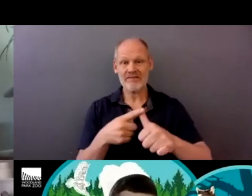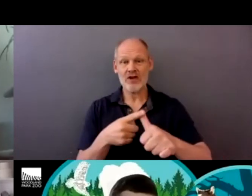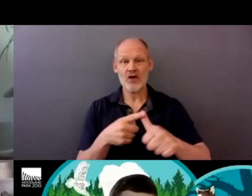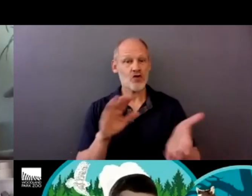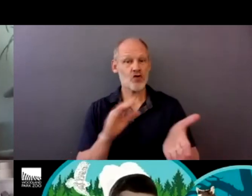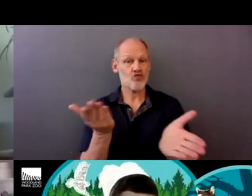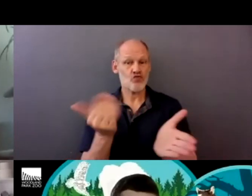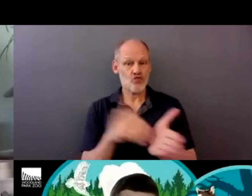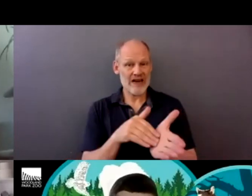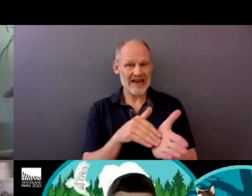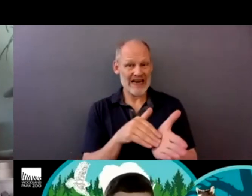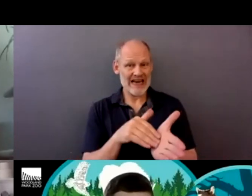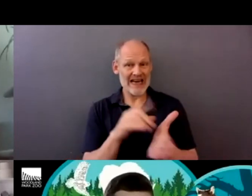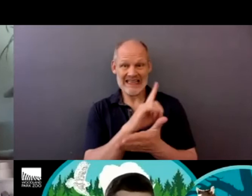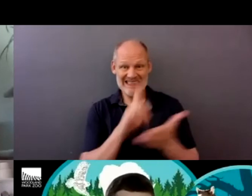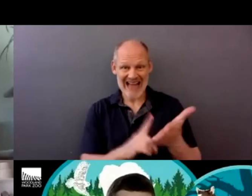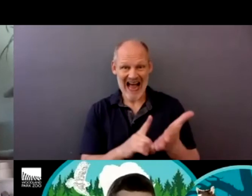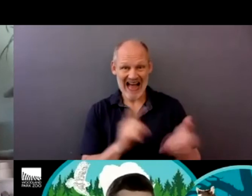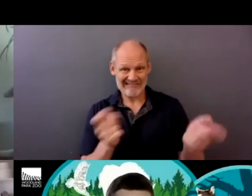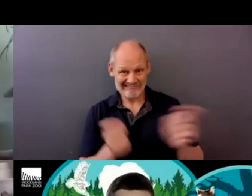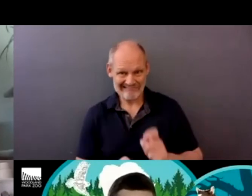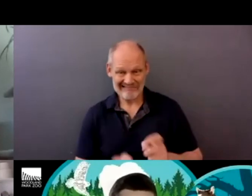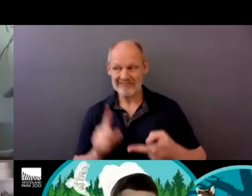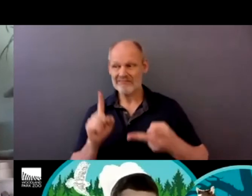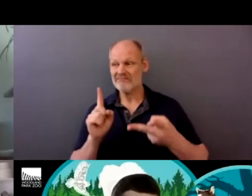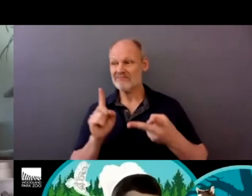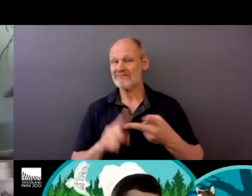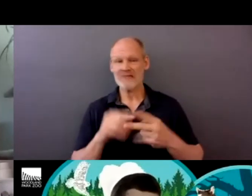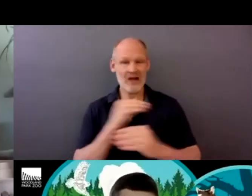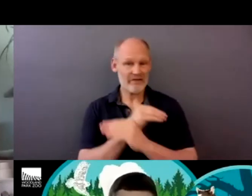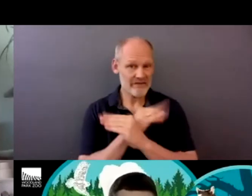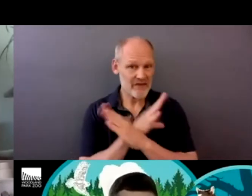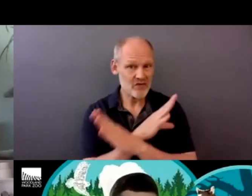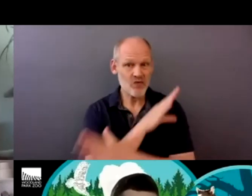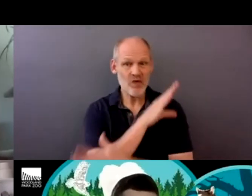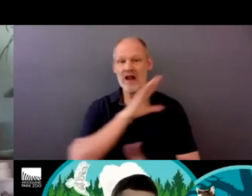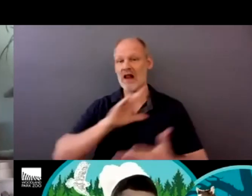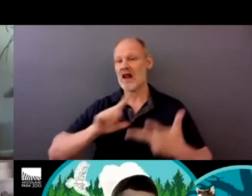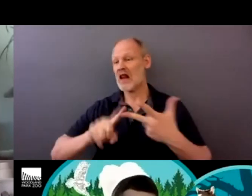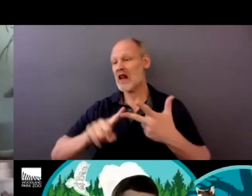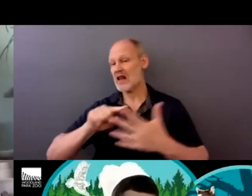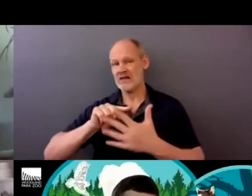create greater access for all. The zoo is fully on board in terms of creating